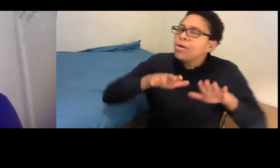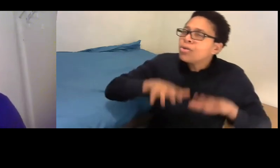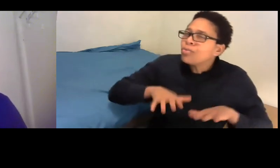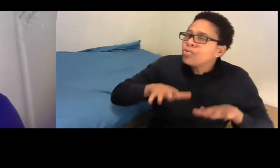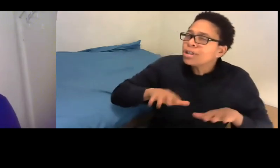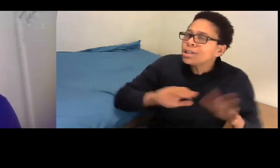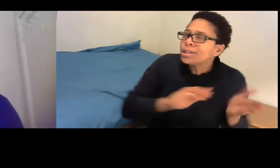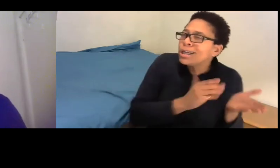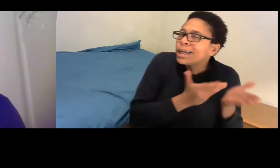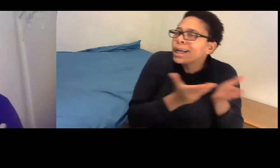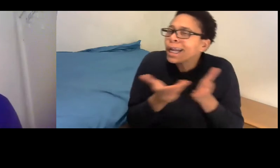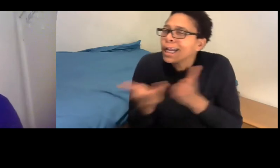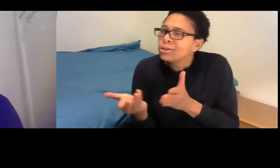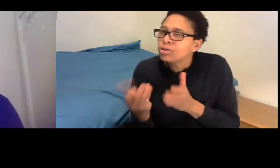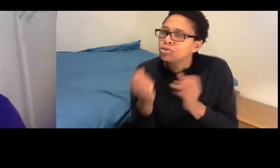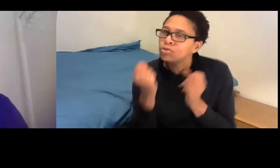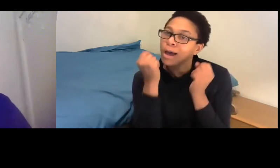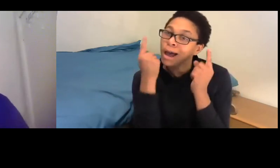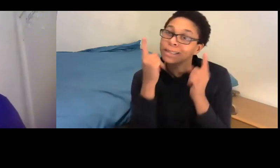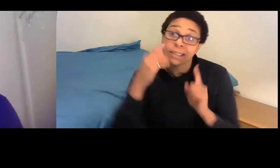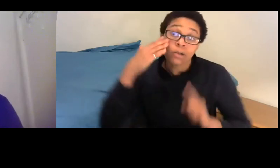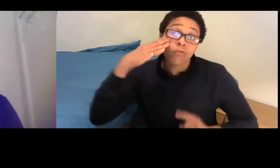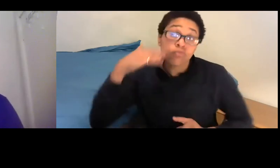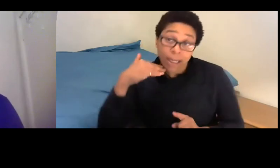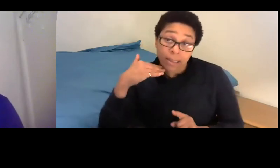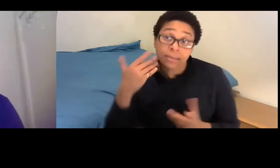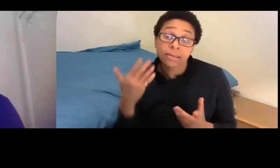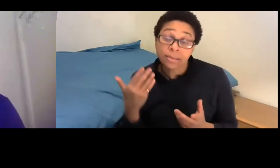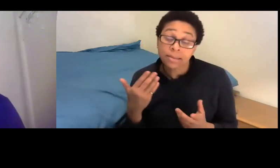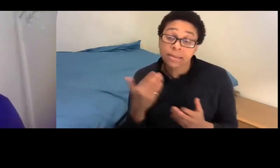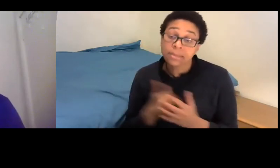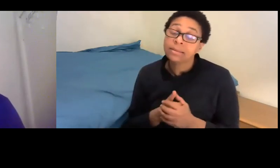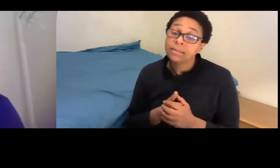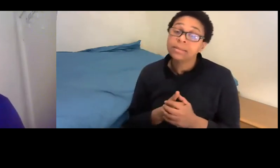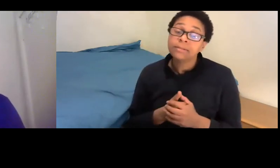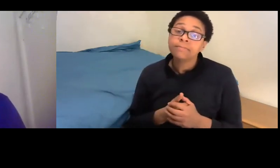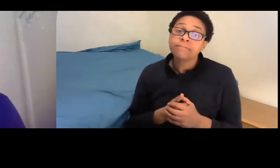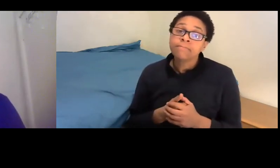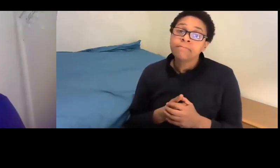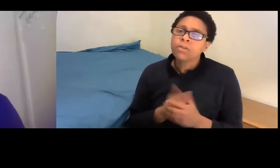race, very Victorian ideas, and you know, in the Malay